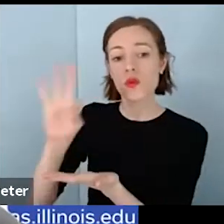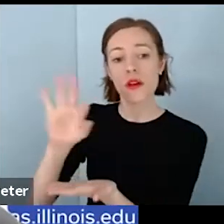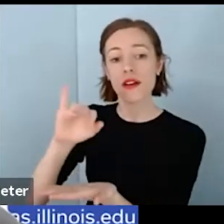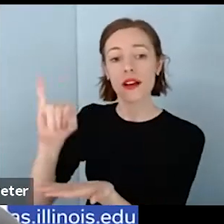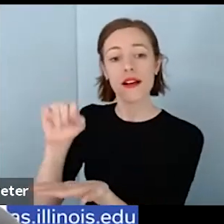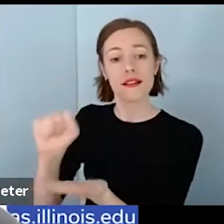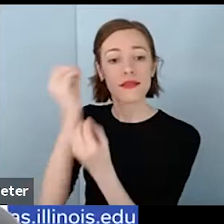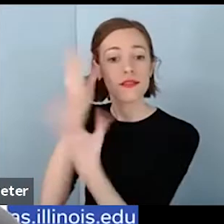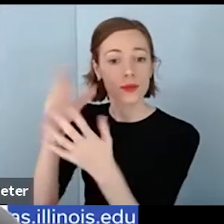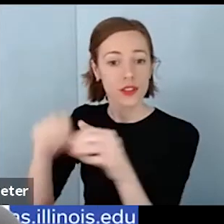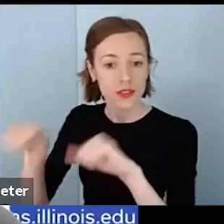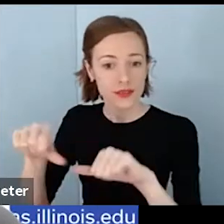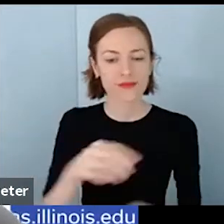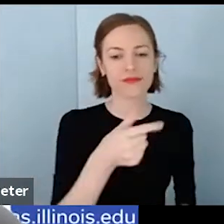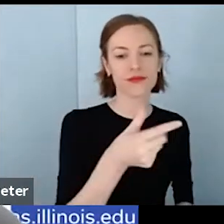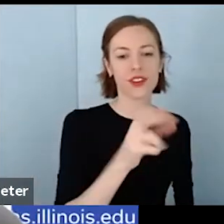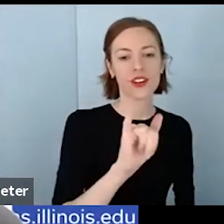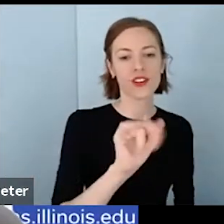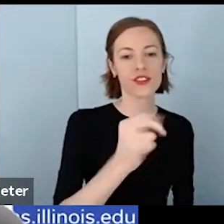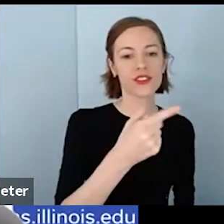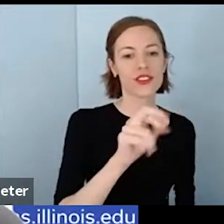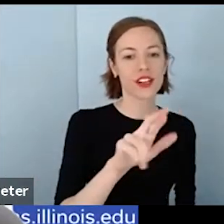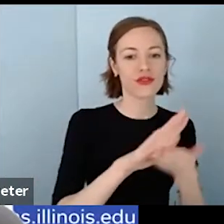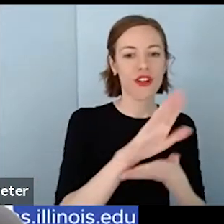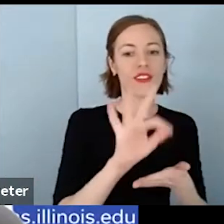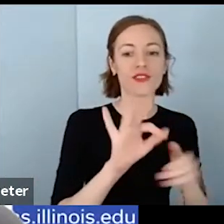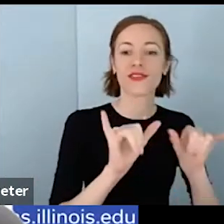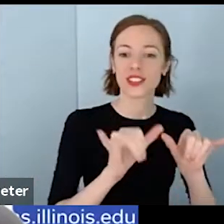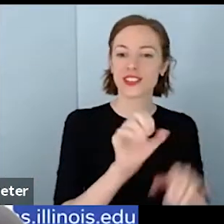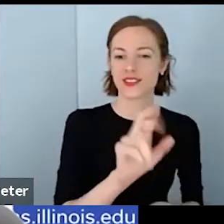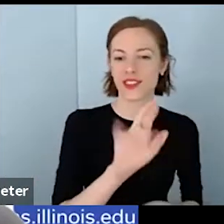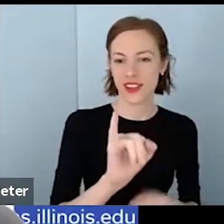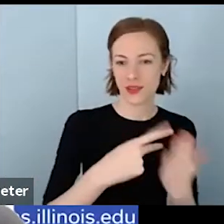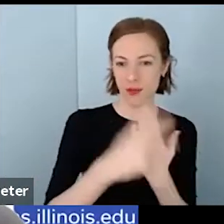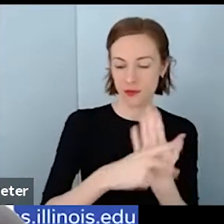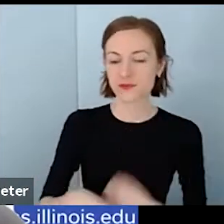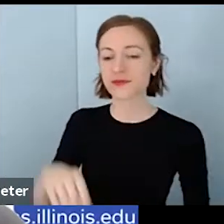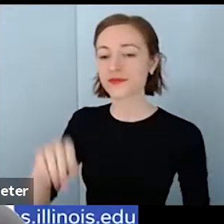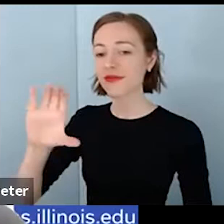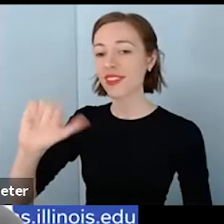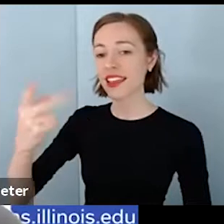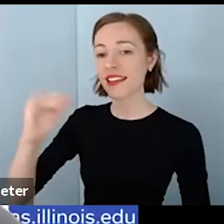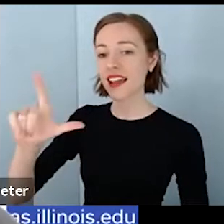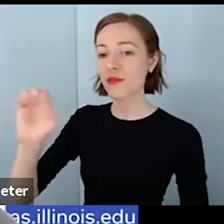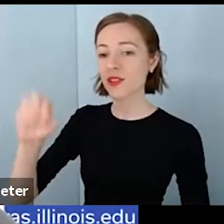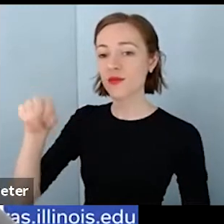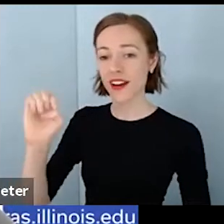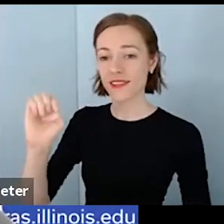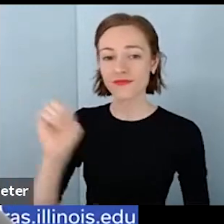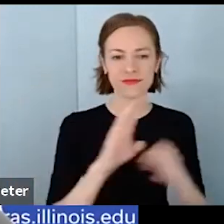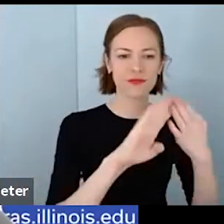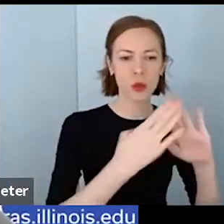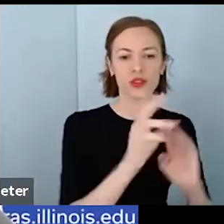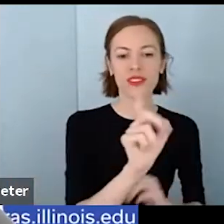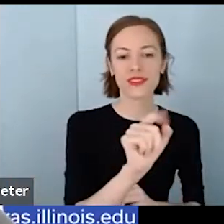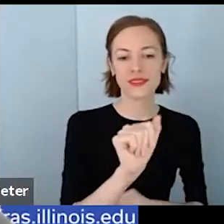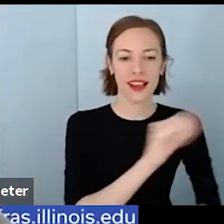The Granger College of Engineering, Sri program. Capital One, and the community data clinic for supporting this programming.